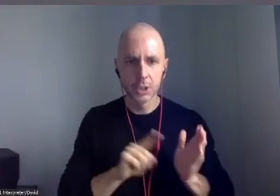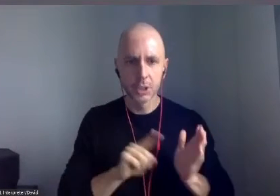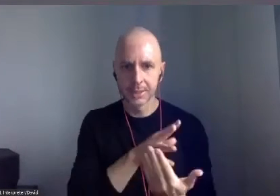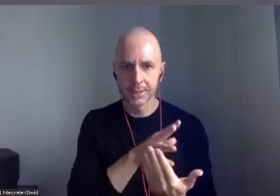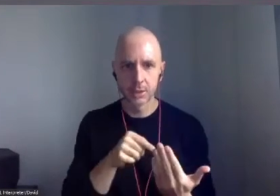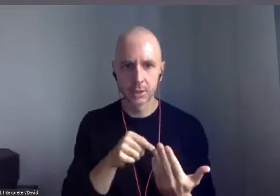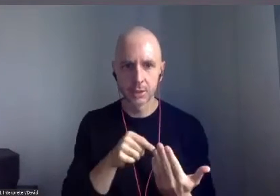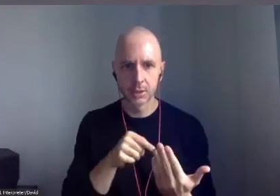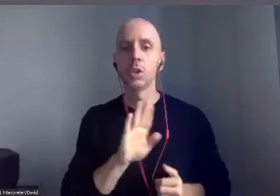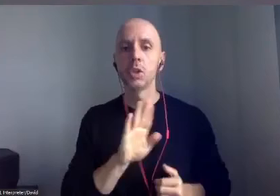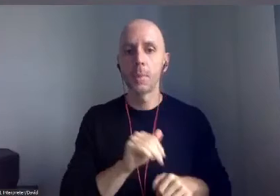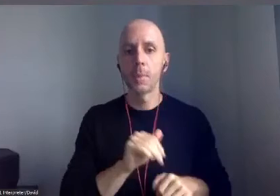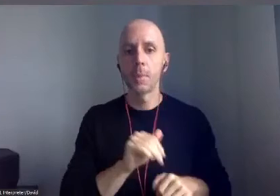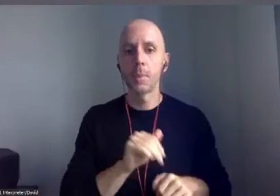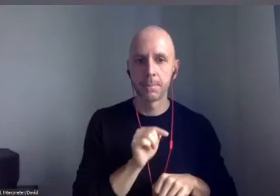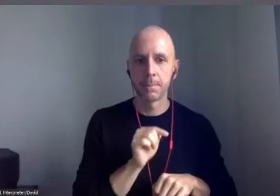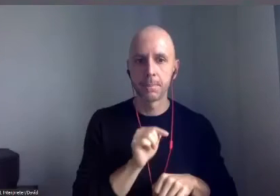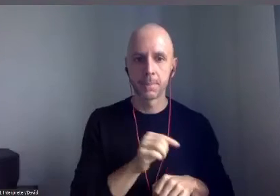Please go to industry.imagineNATIVE.org